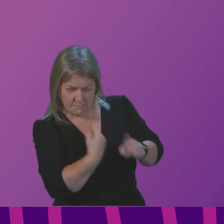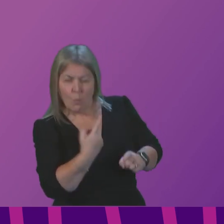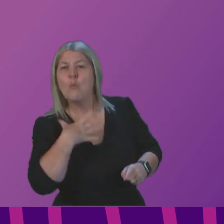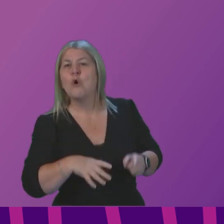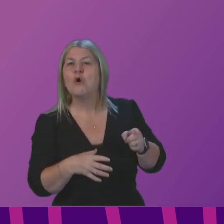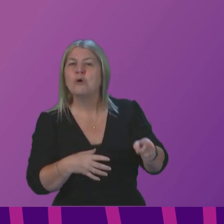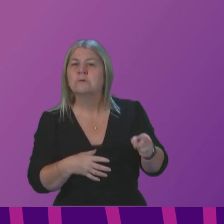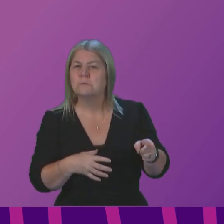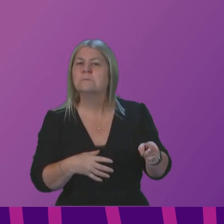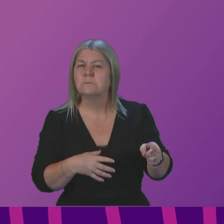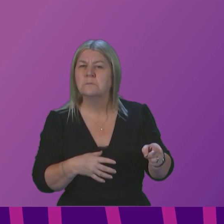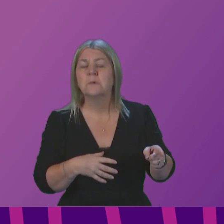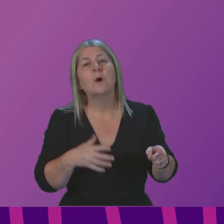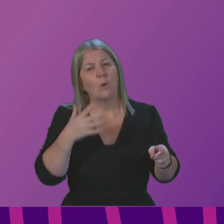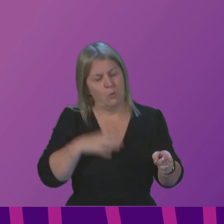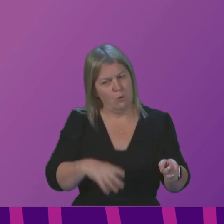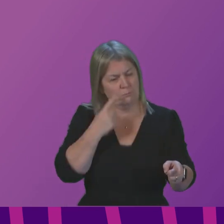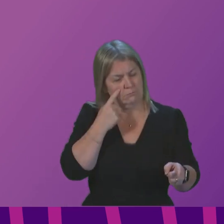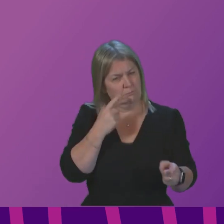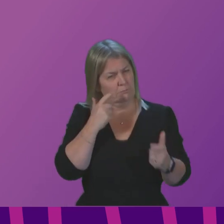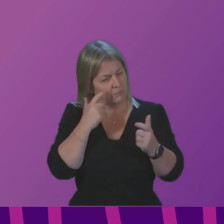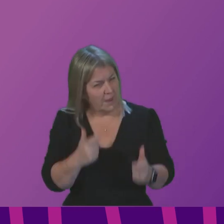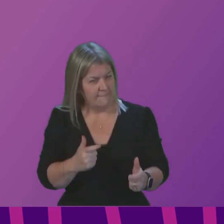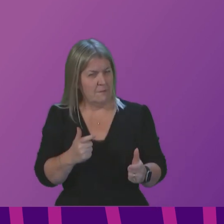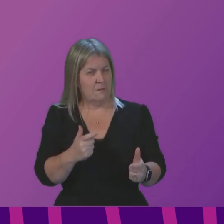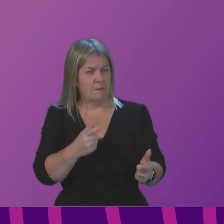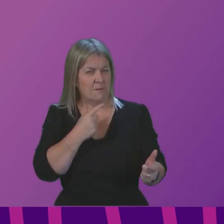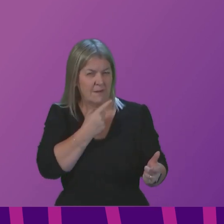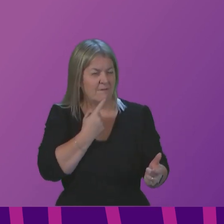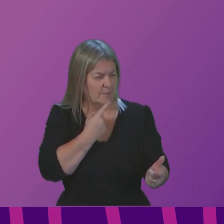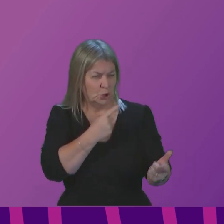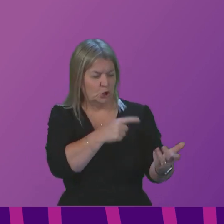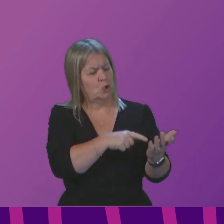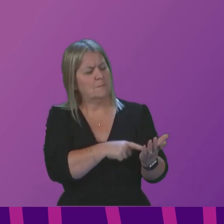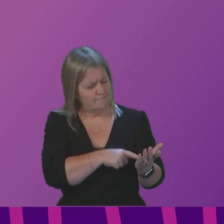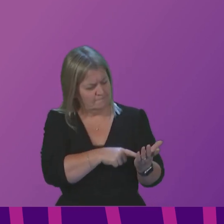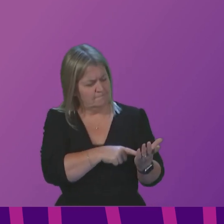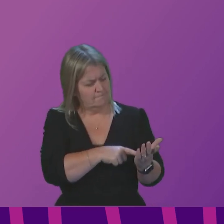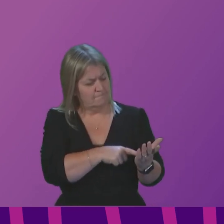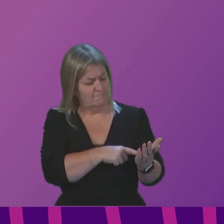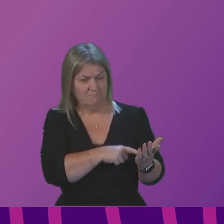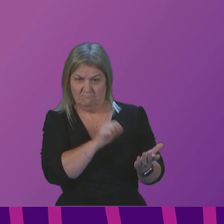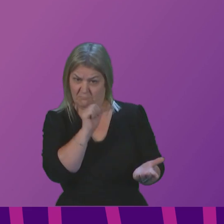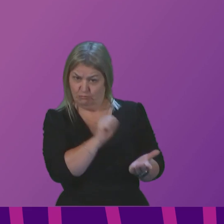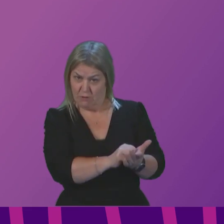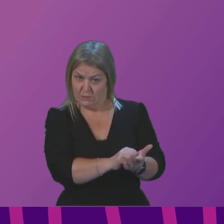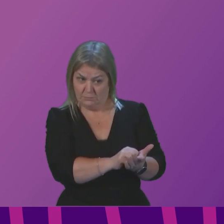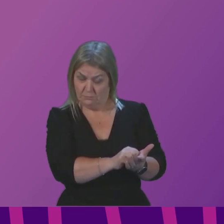carefully whether the concerns that Louise Slorance has raised raise wider issues that